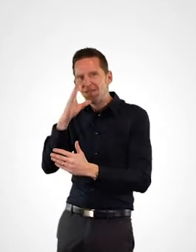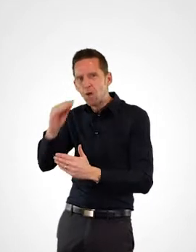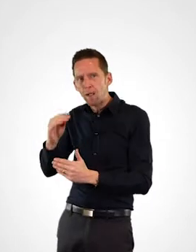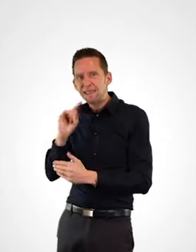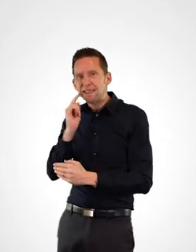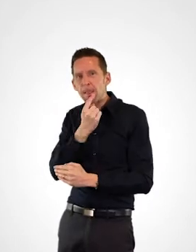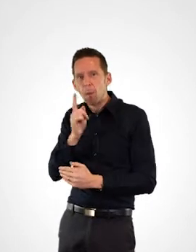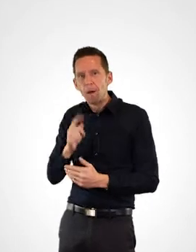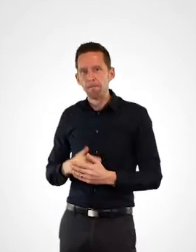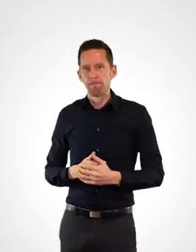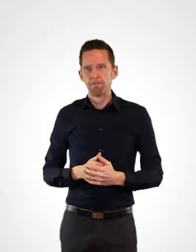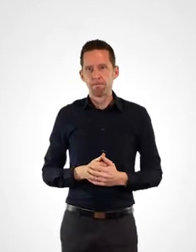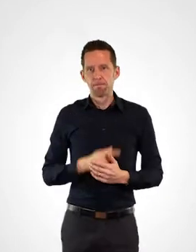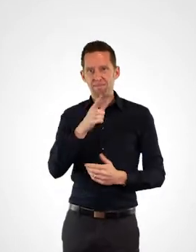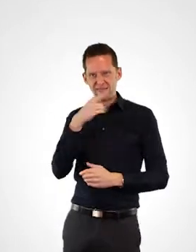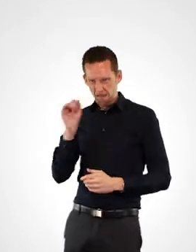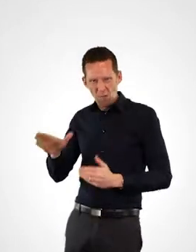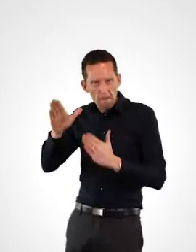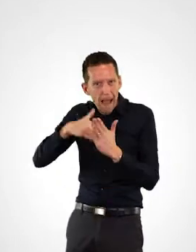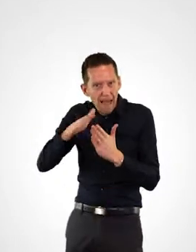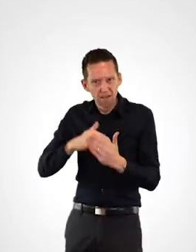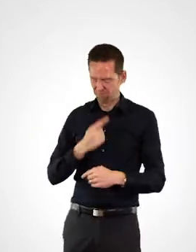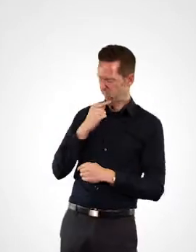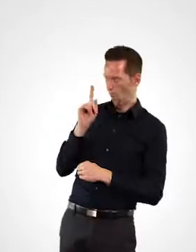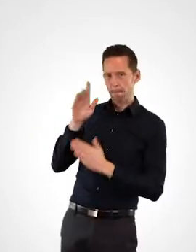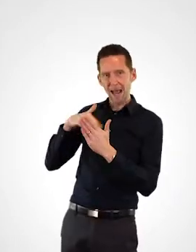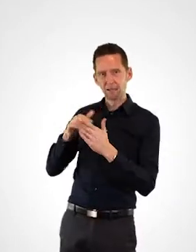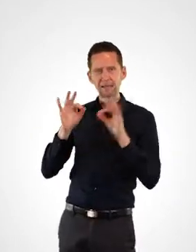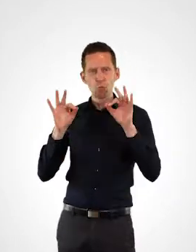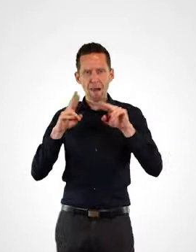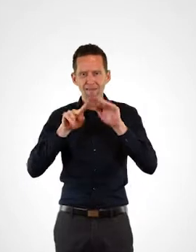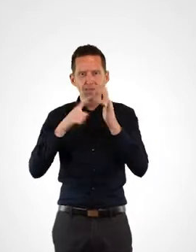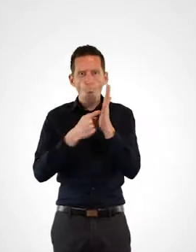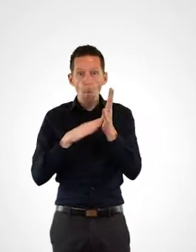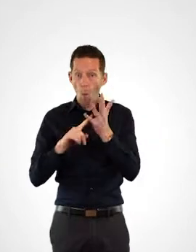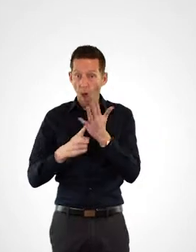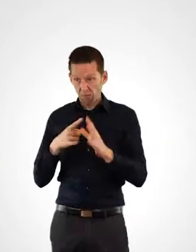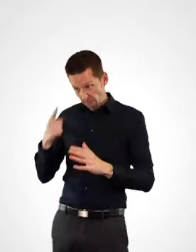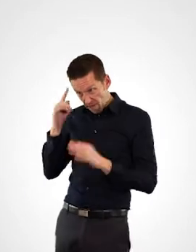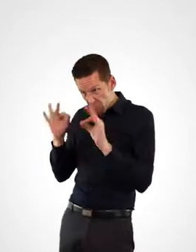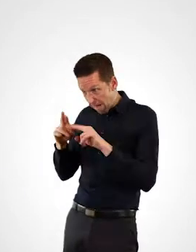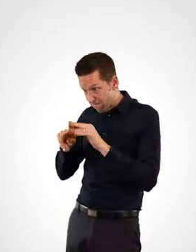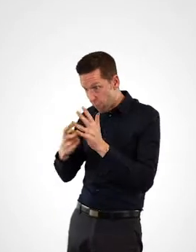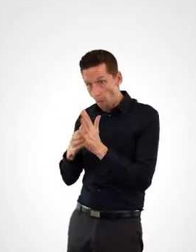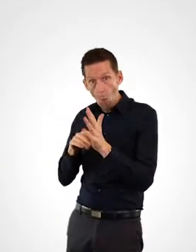on the fox's teeth? Paint. What kind of paint would make it... Formula. Some sort of formula. And it makes the jaw?